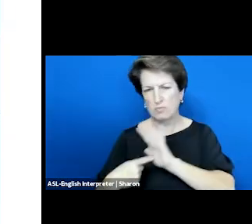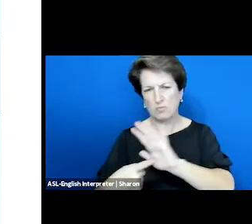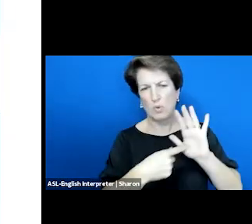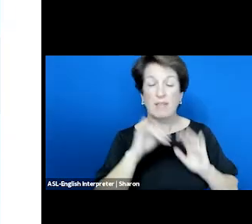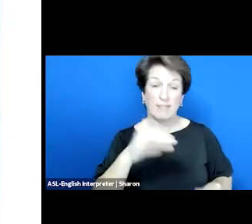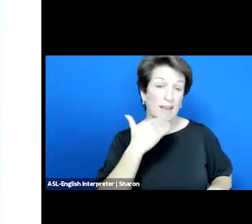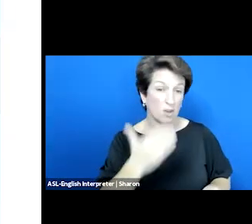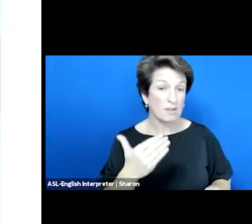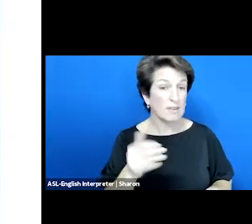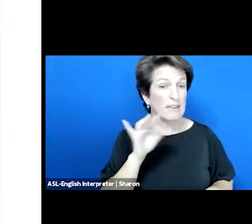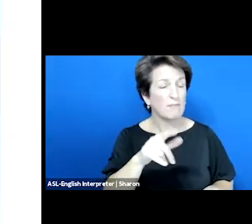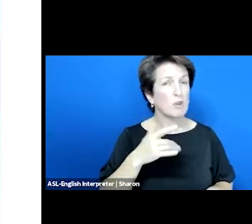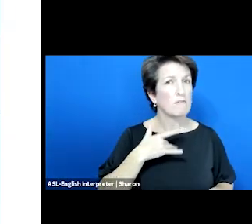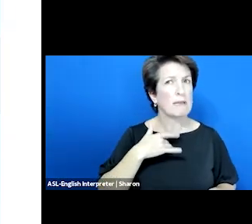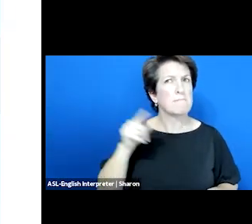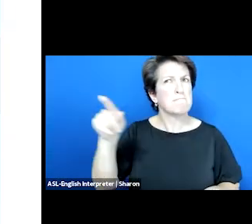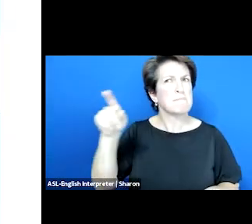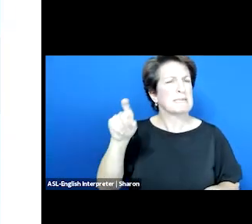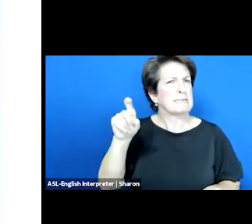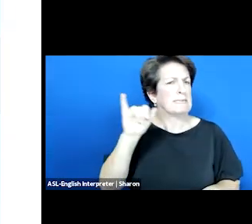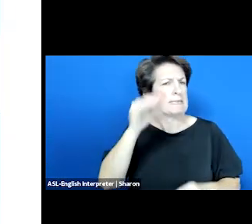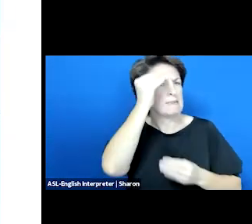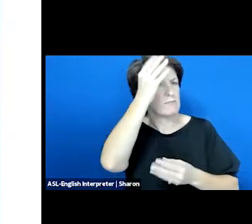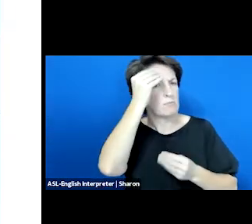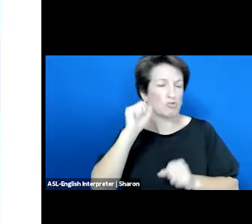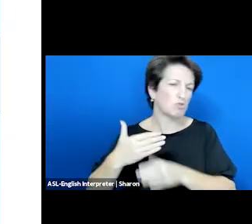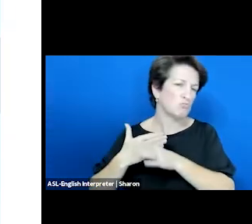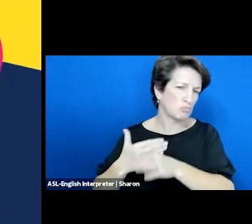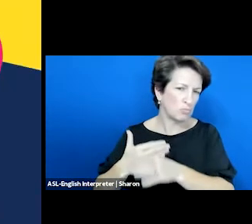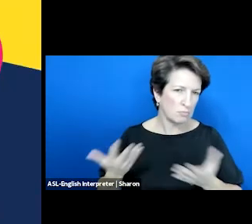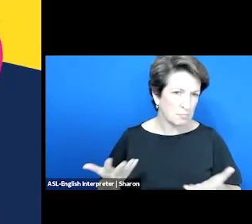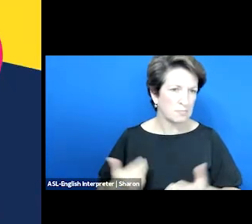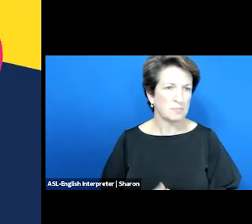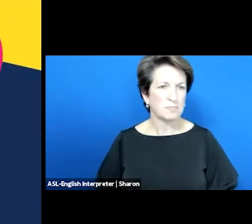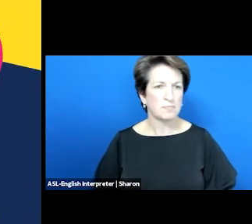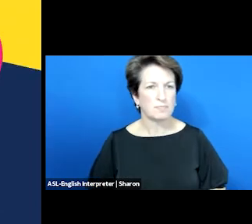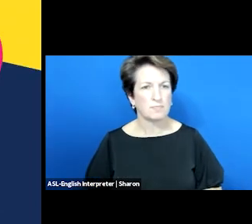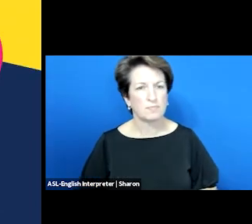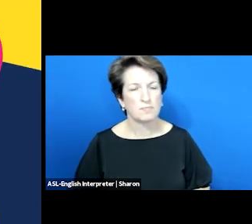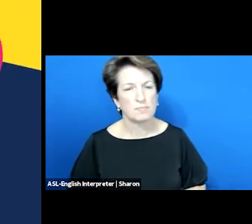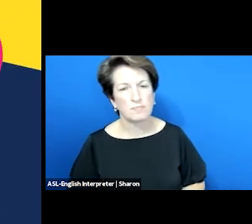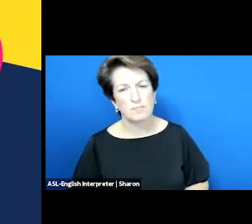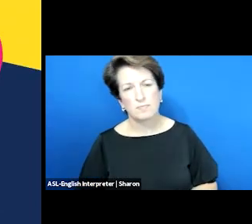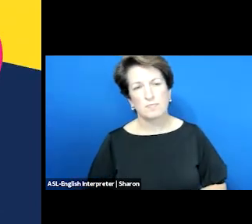they can answer any questions that you have and help you feel comfortable about making that decision